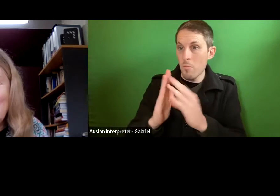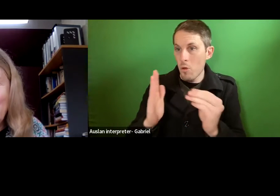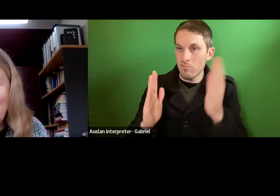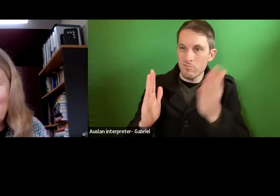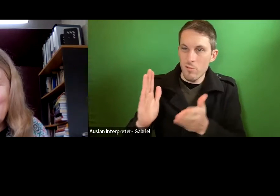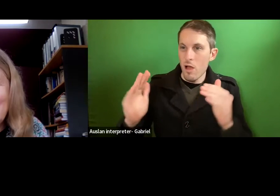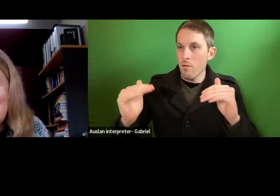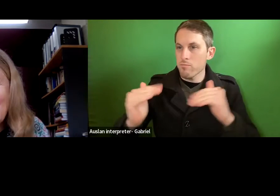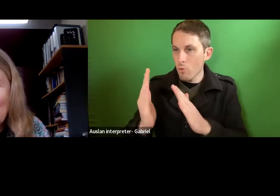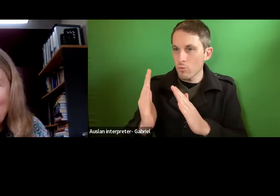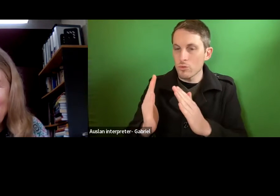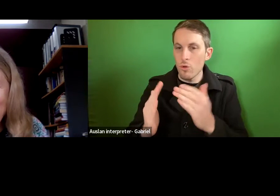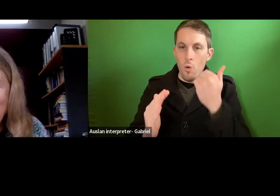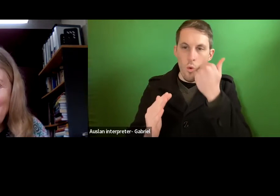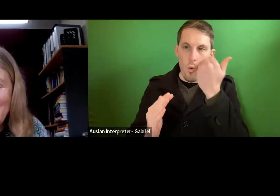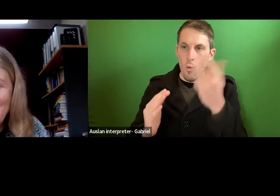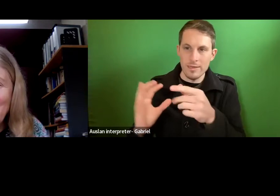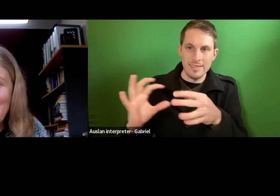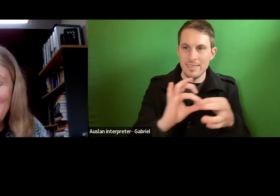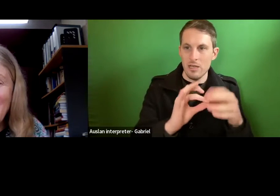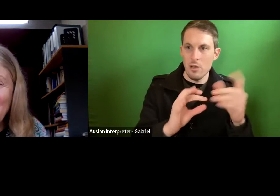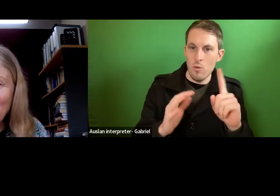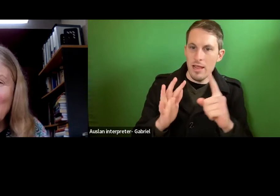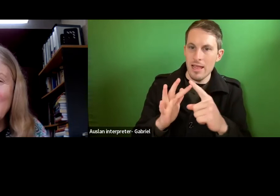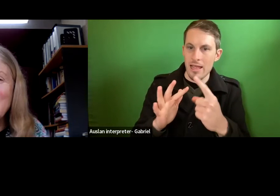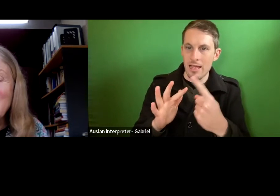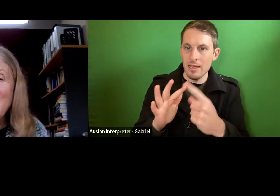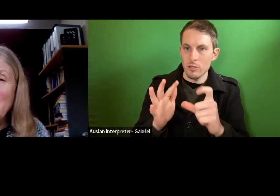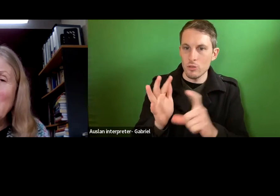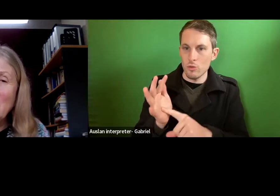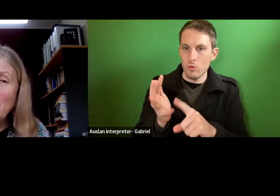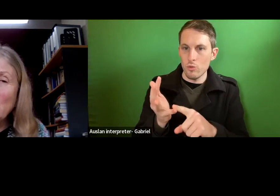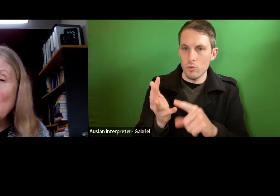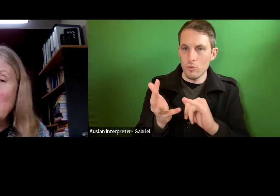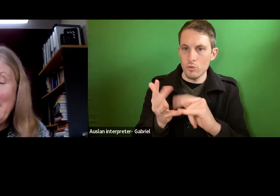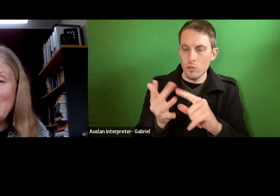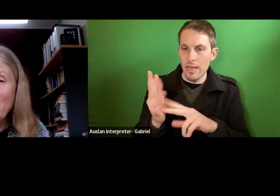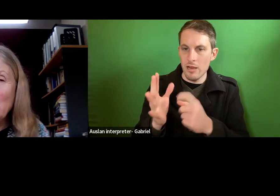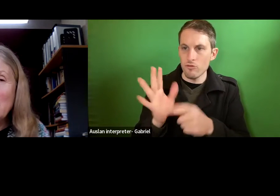is referred to as exclusionary criteria. In other words, there is the view that for it